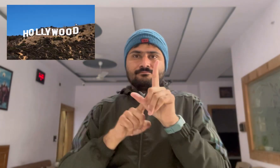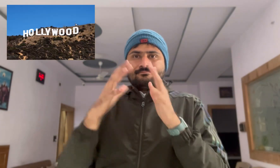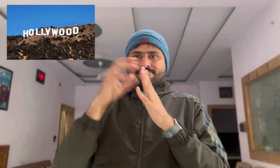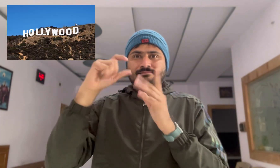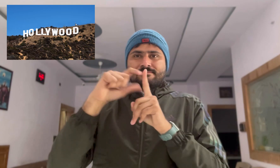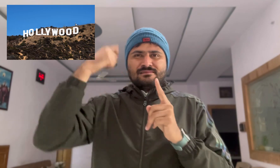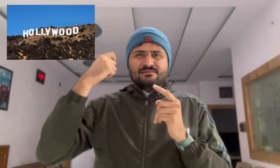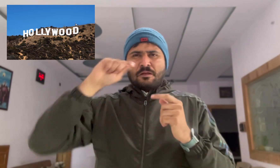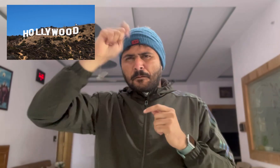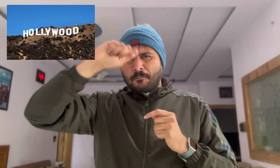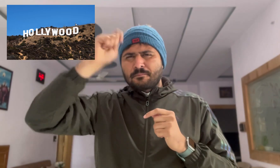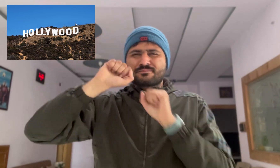Hollywood actors will come hope